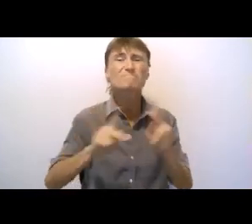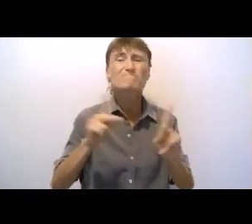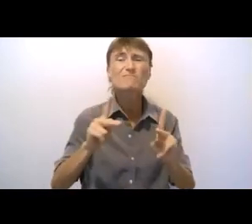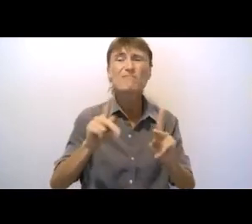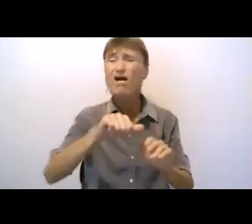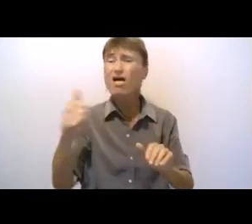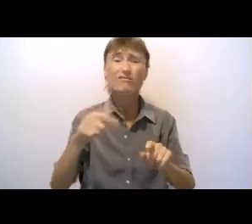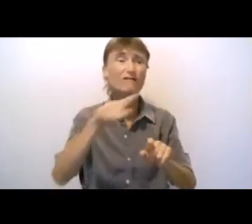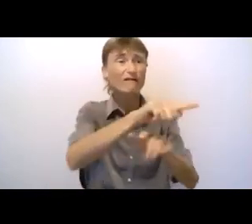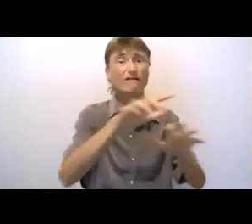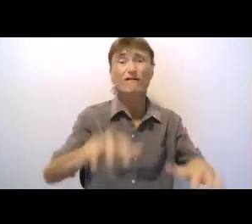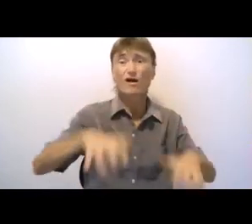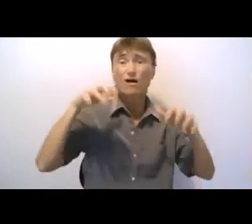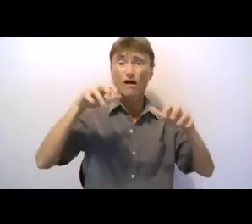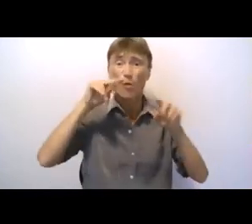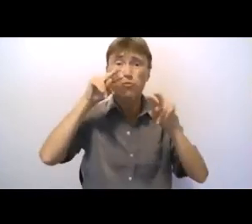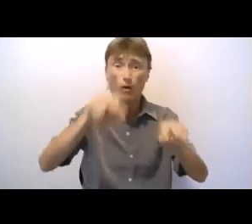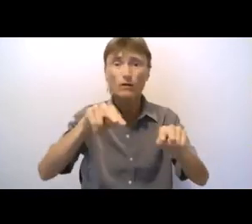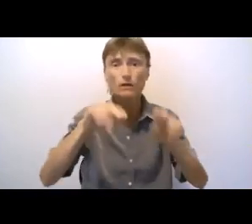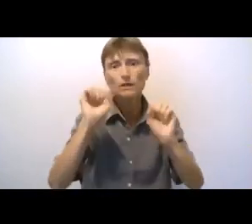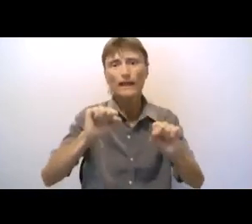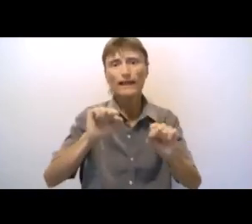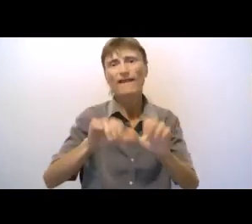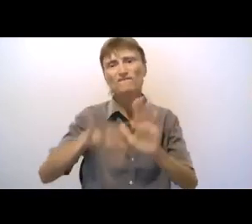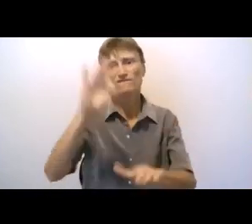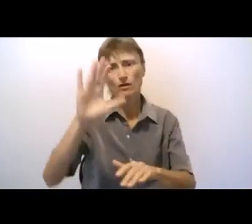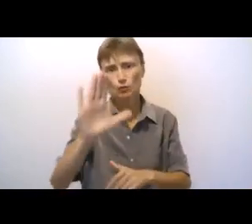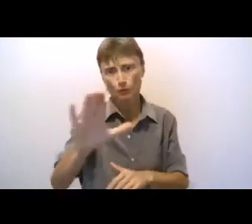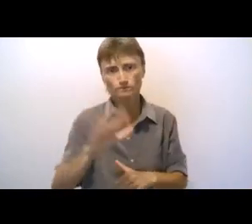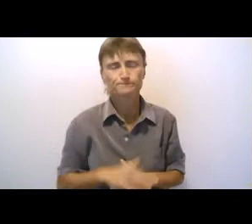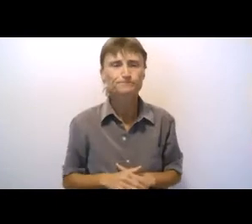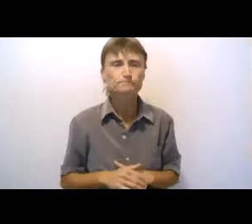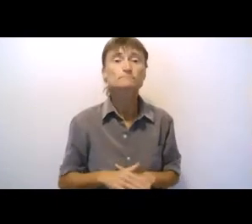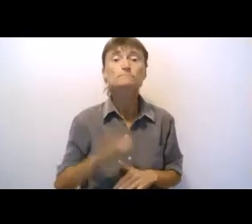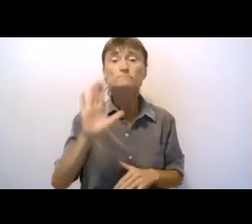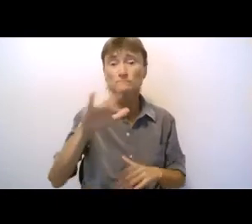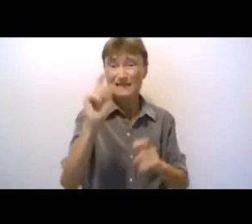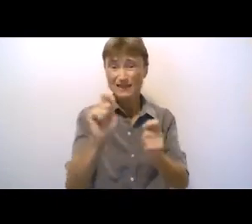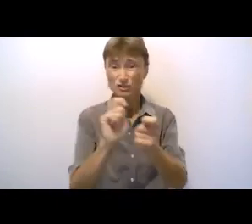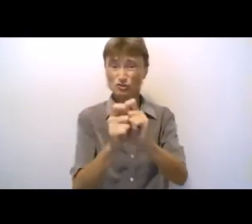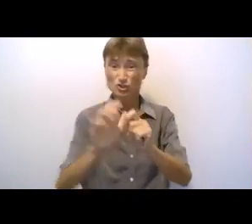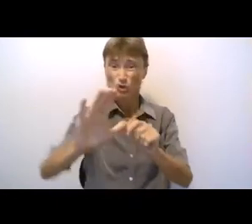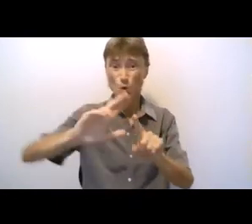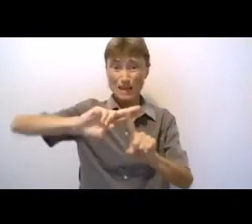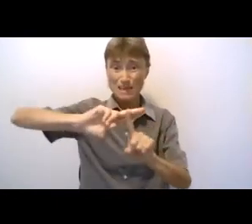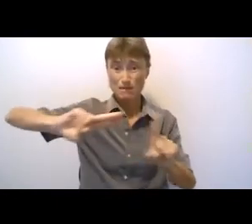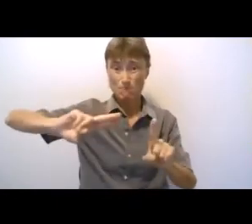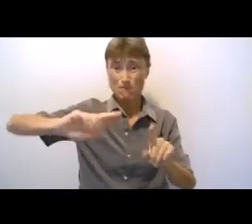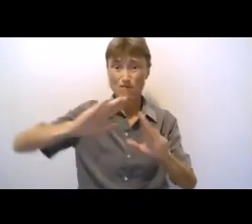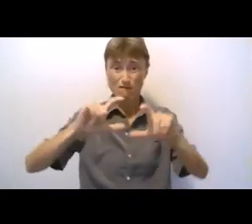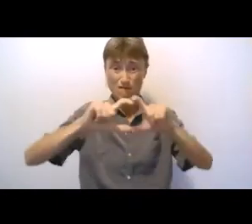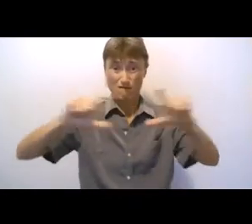use the three dot menu on your screen to update your name and share your pronouns if you wish.